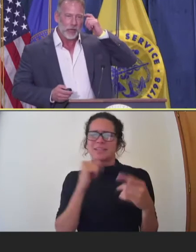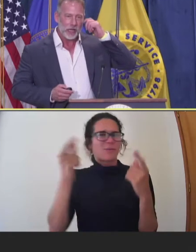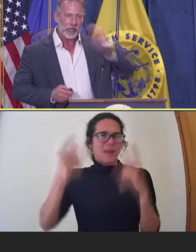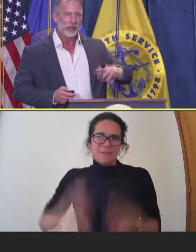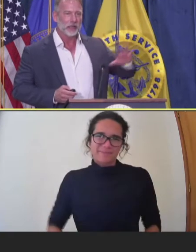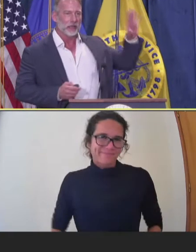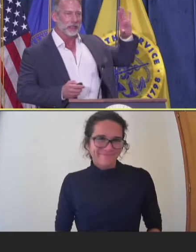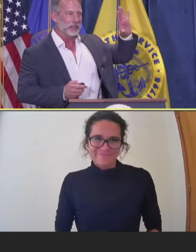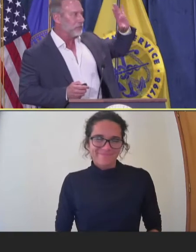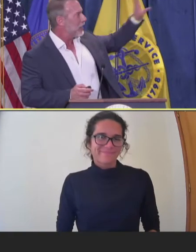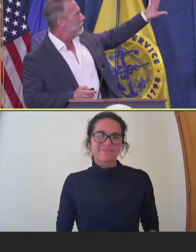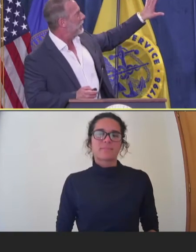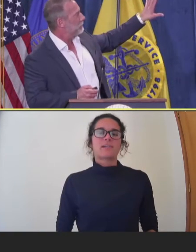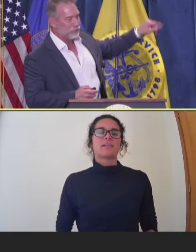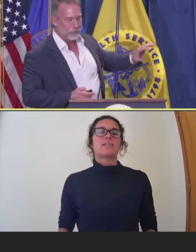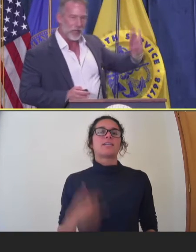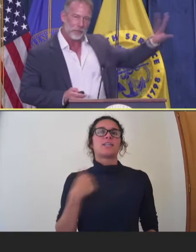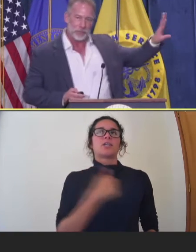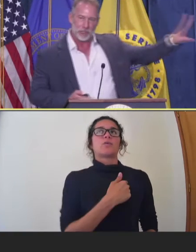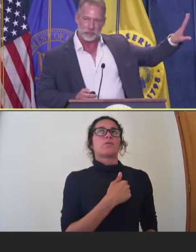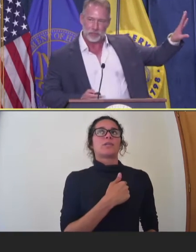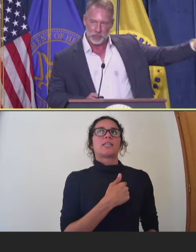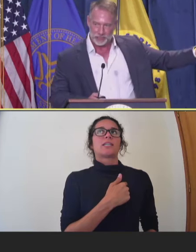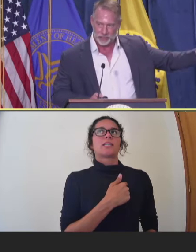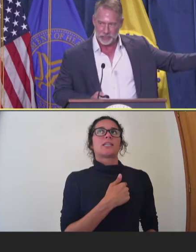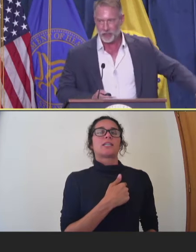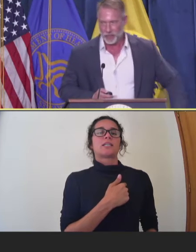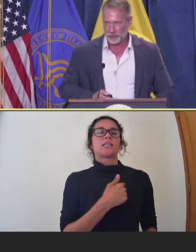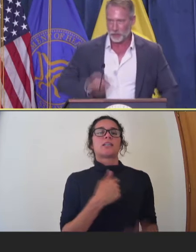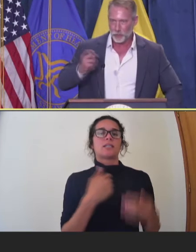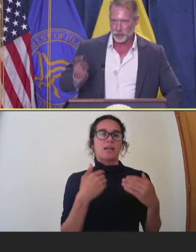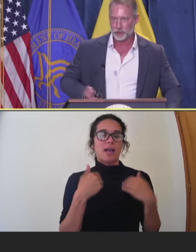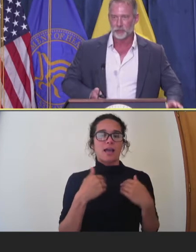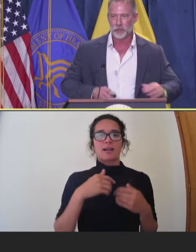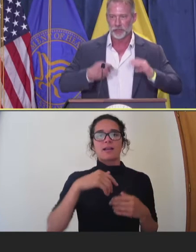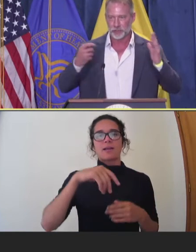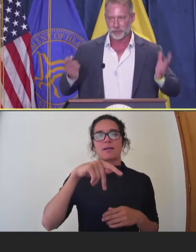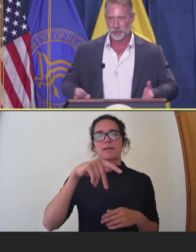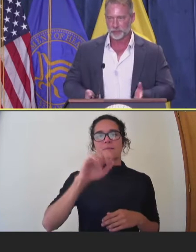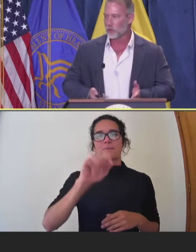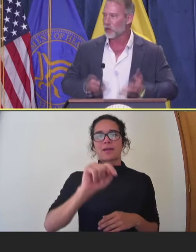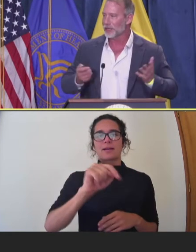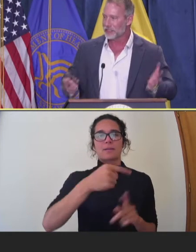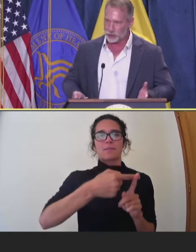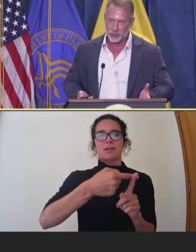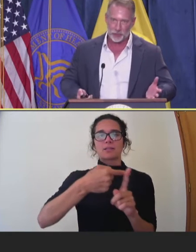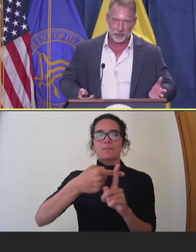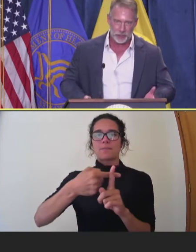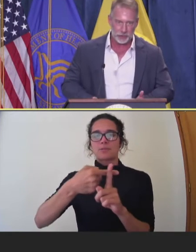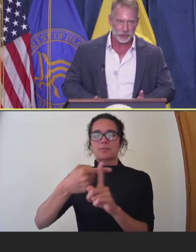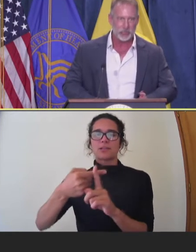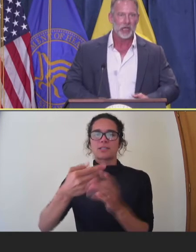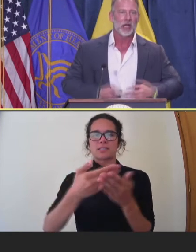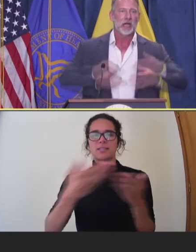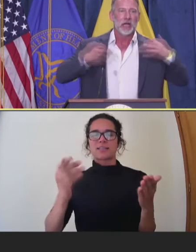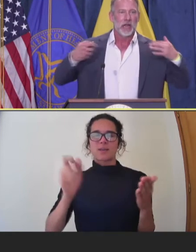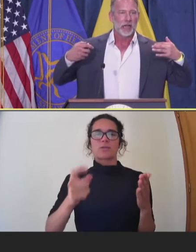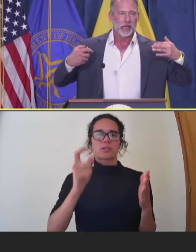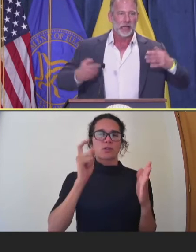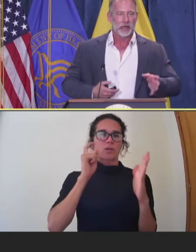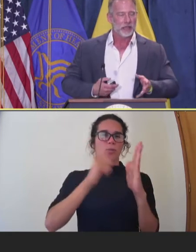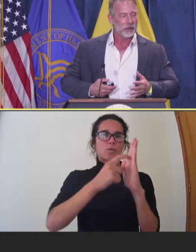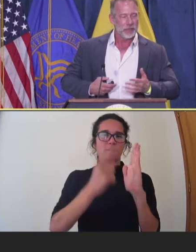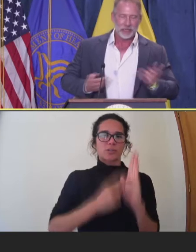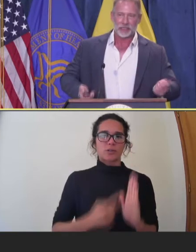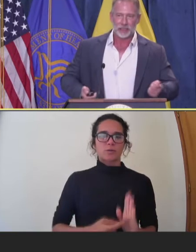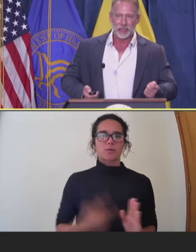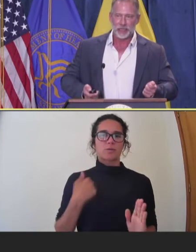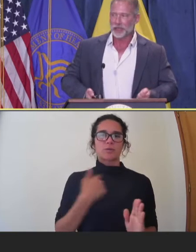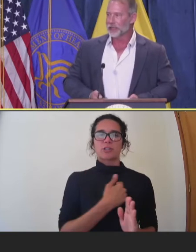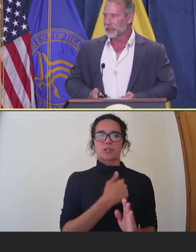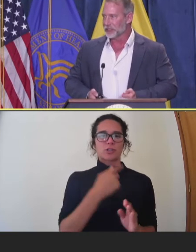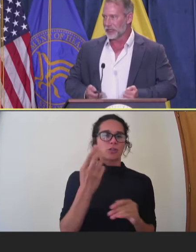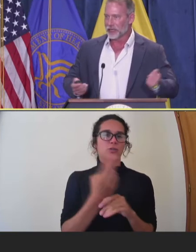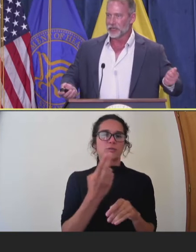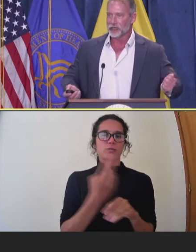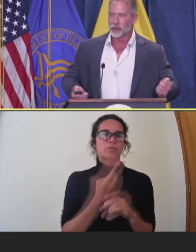we had the PEP+ thing which was the criteria that we used. And basically, it just said, you know,